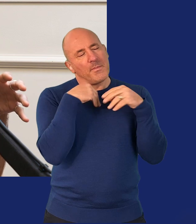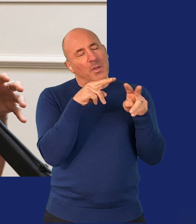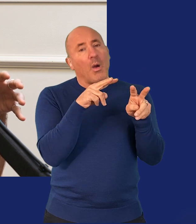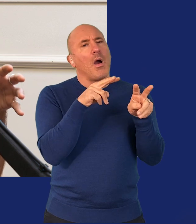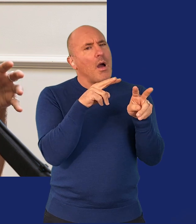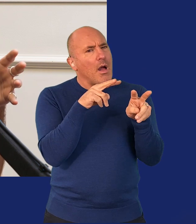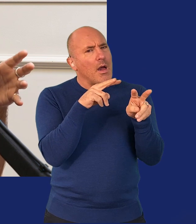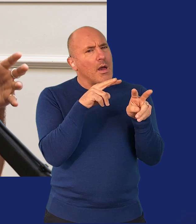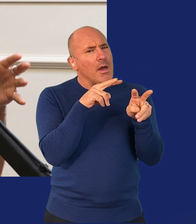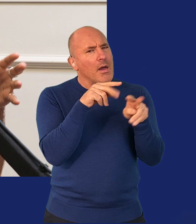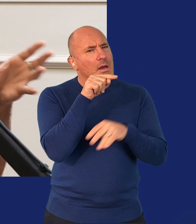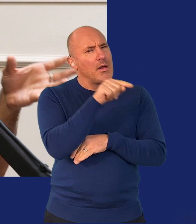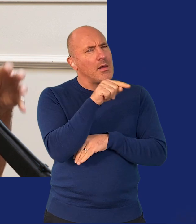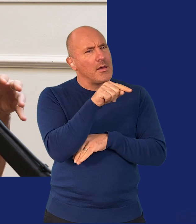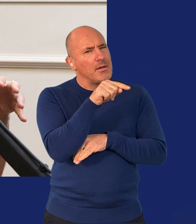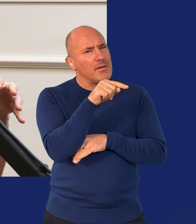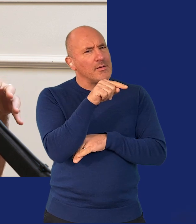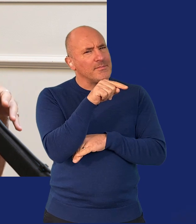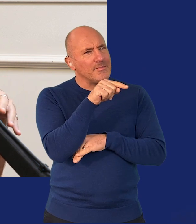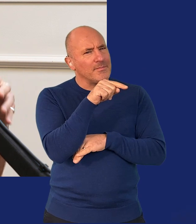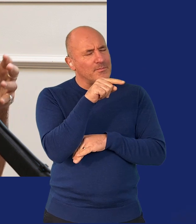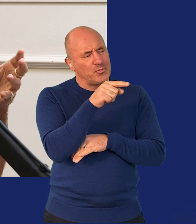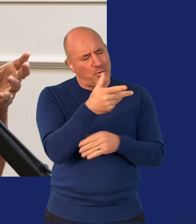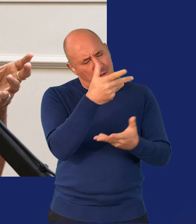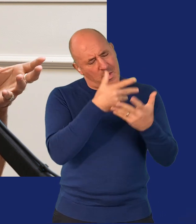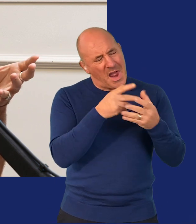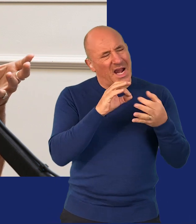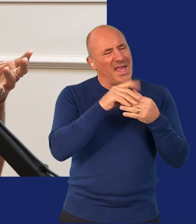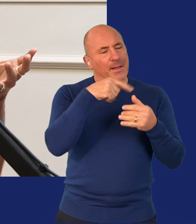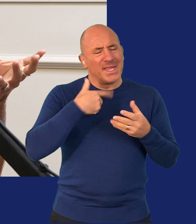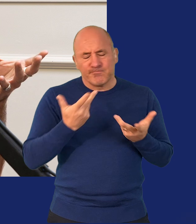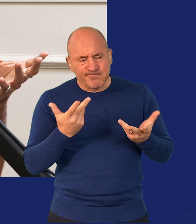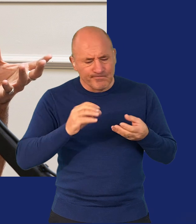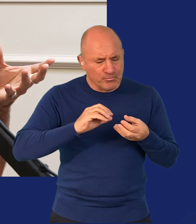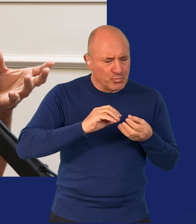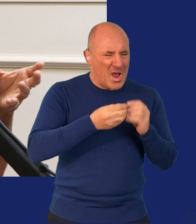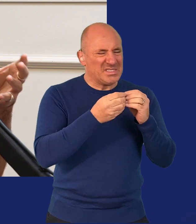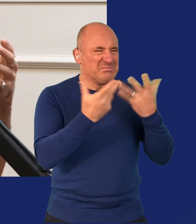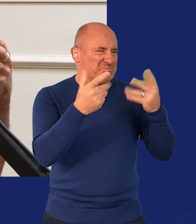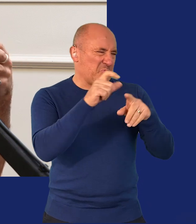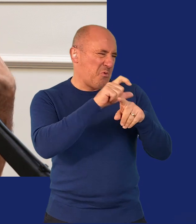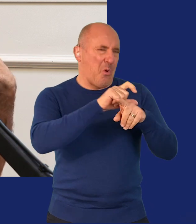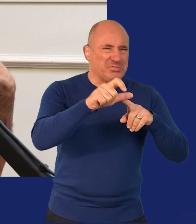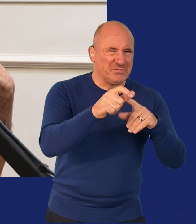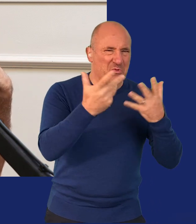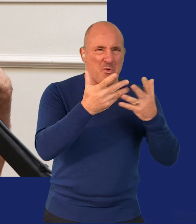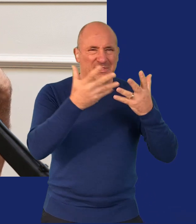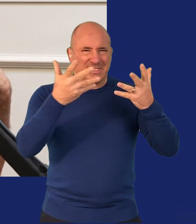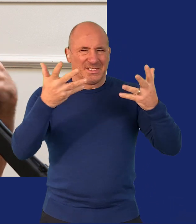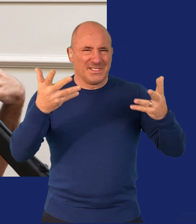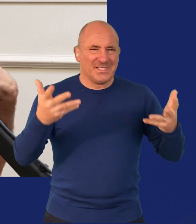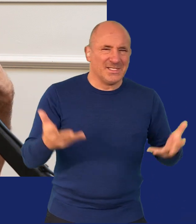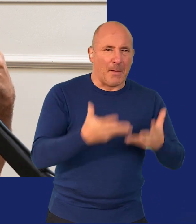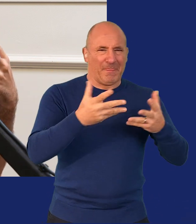the podcast where you said that when like, uh, you're creating something like